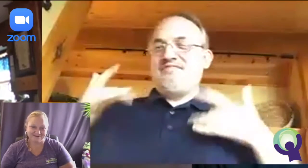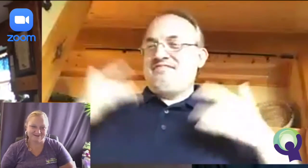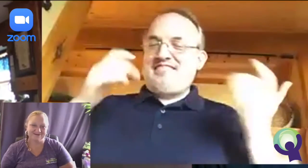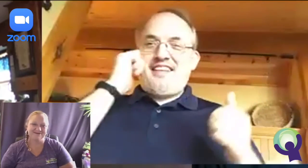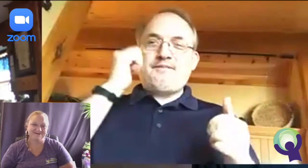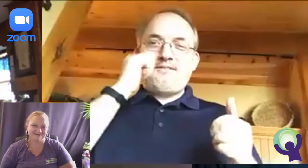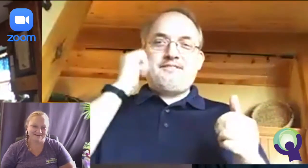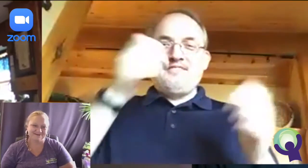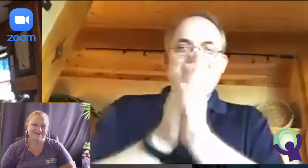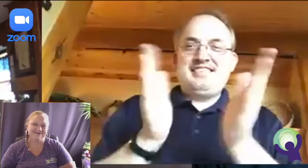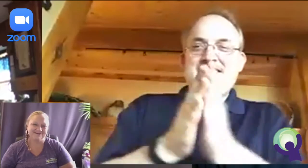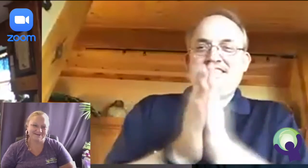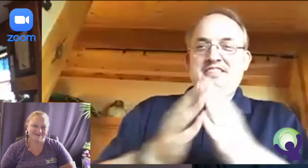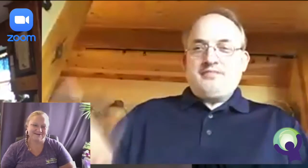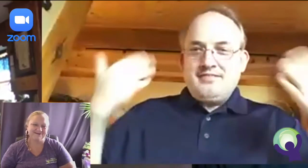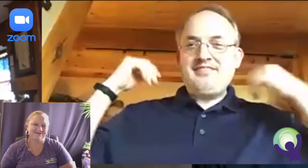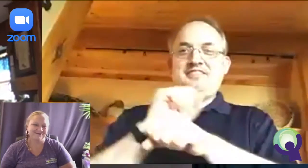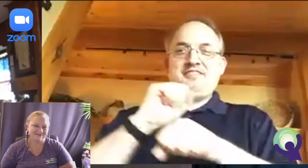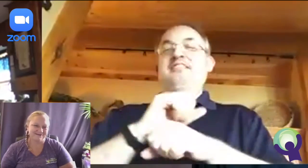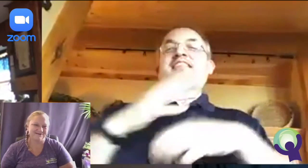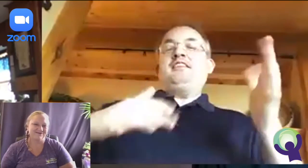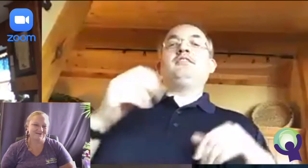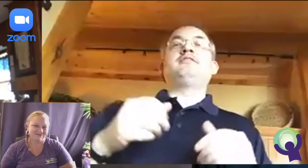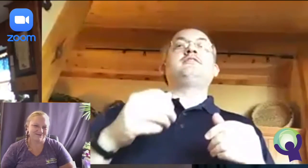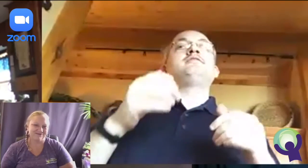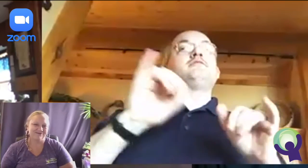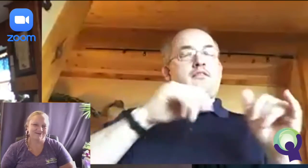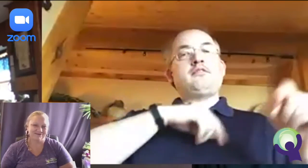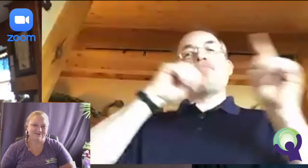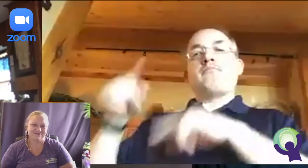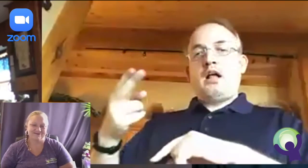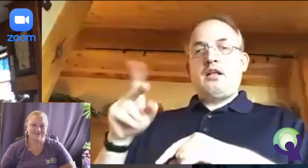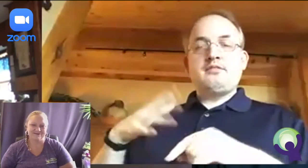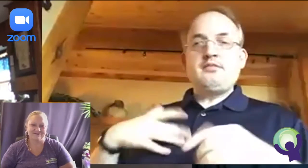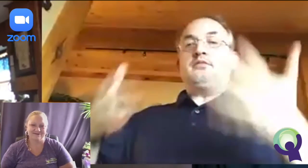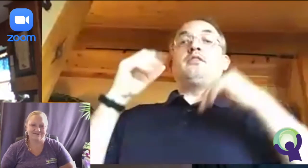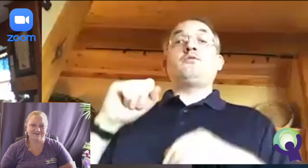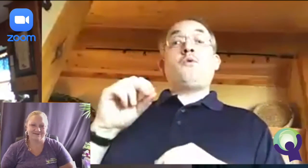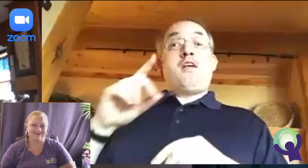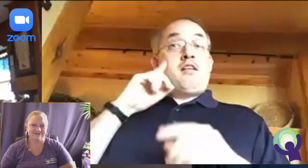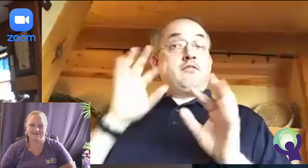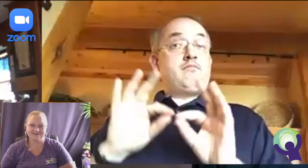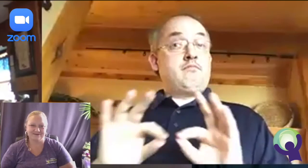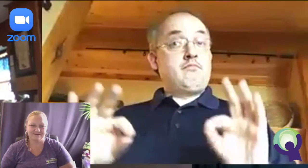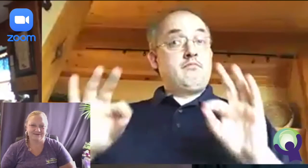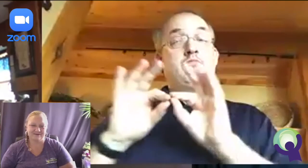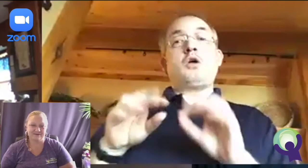for the Deaf, so it's good to see all of you and I remember having good memories with that not Helen